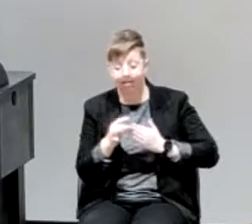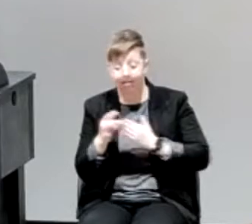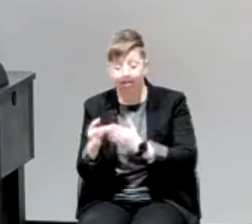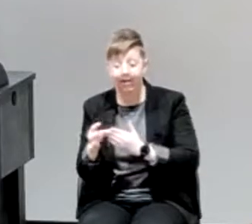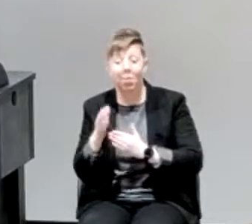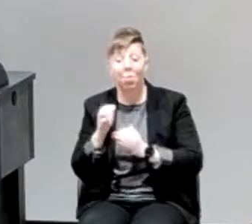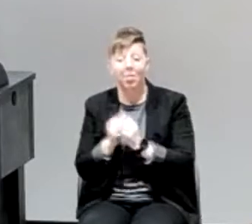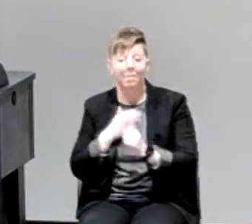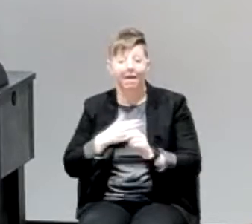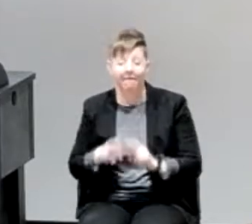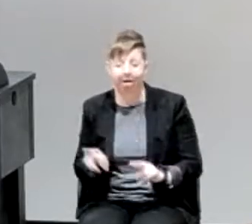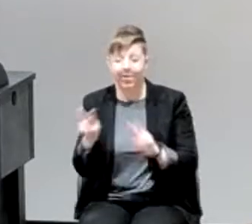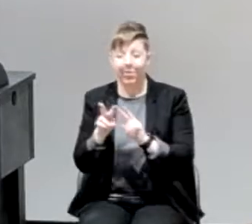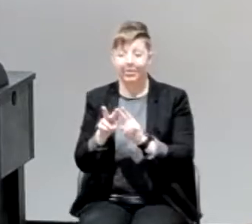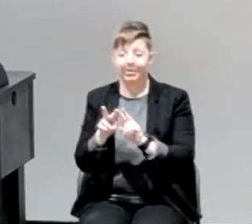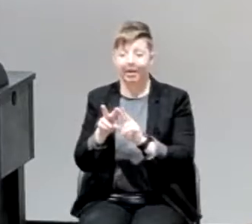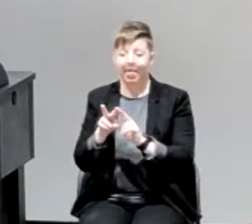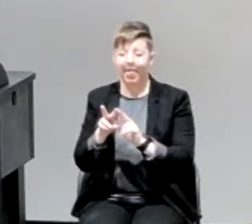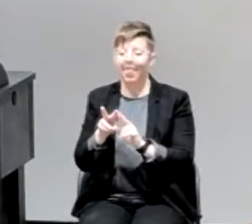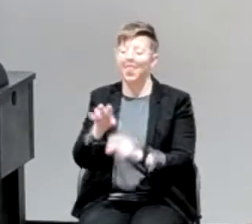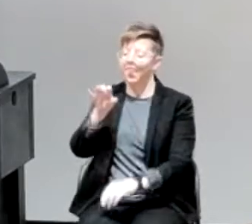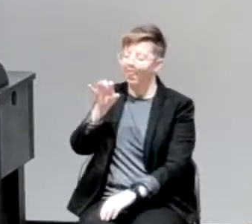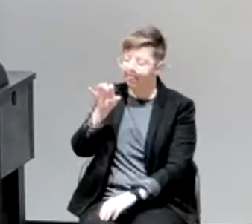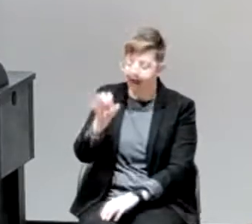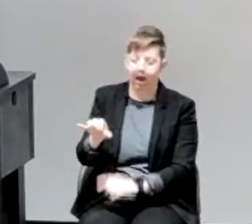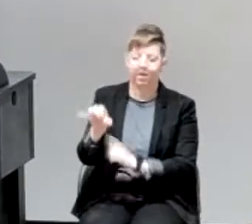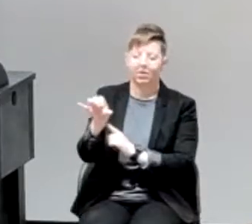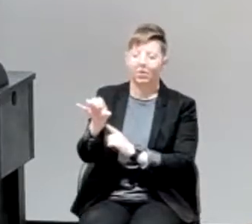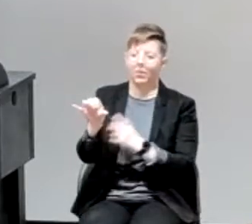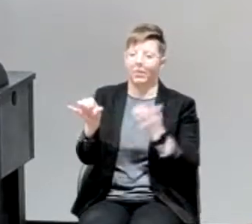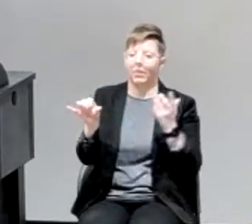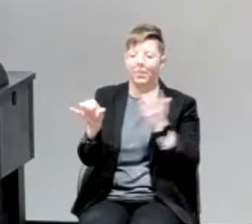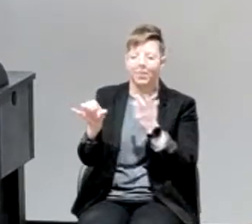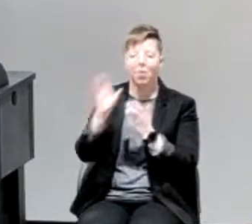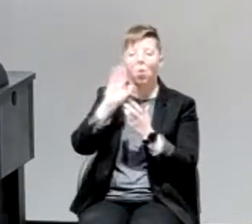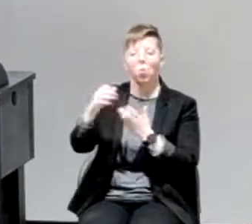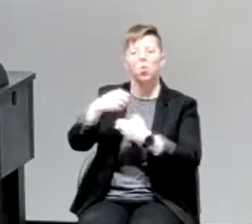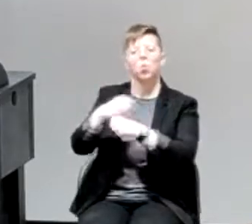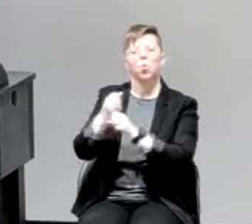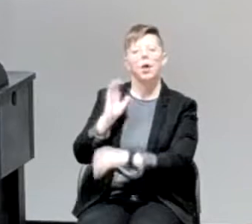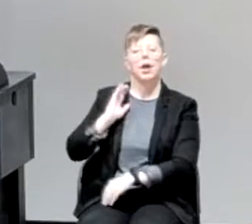Values are thing that's define who I am and when I'm operating with values, and being